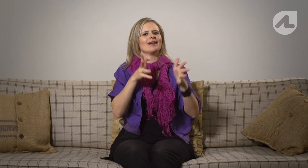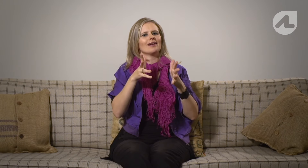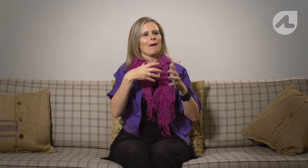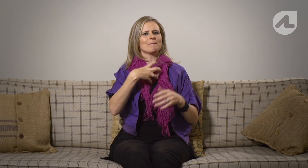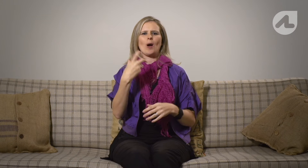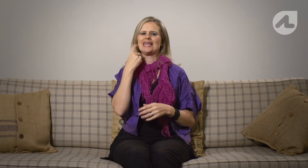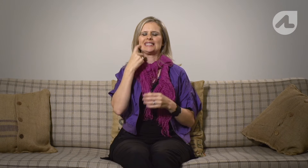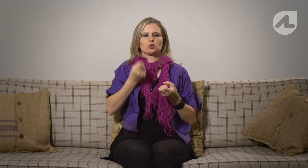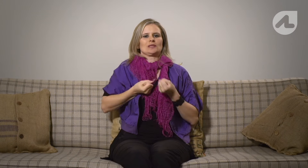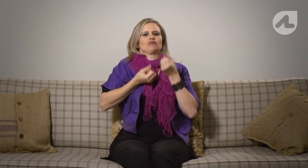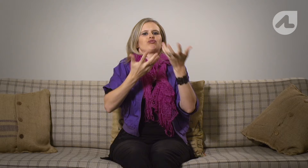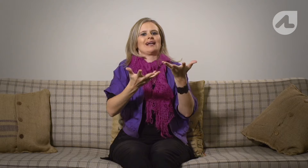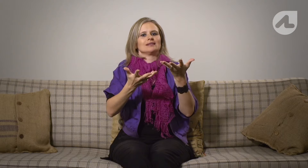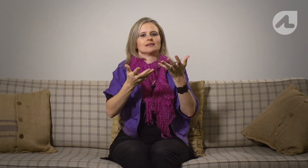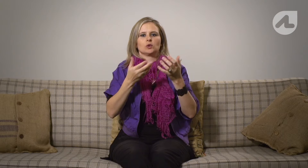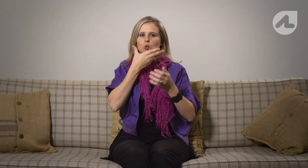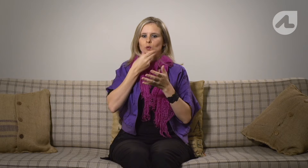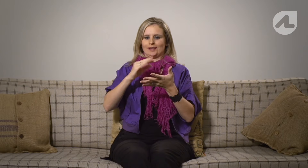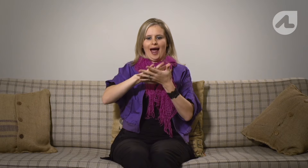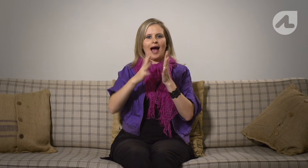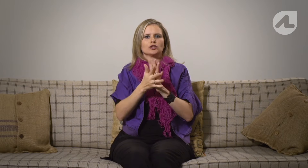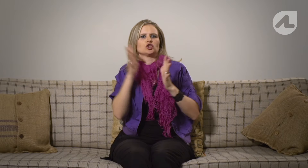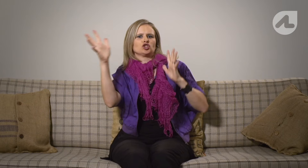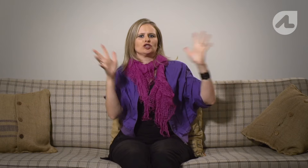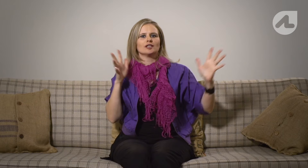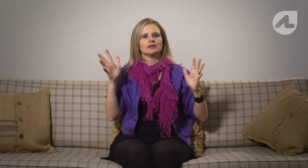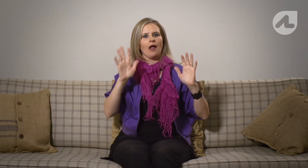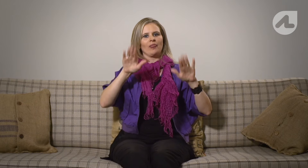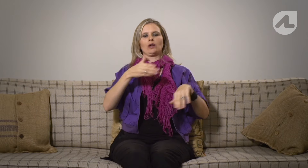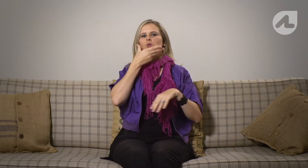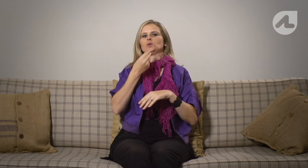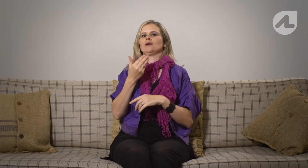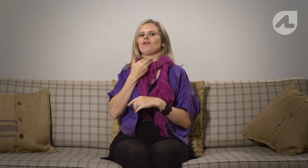that using their hands or gestures, rather than using their voice and having to speak the words.